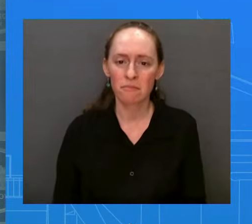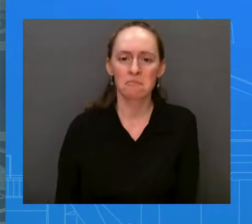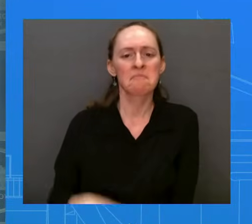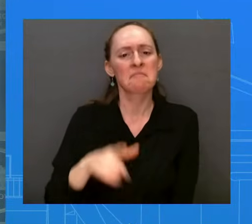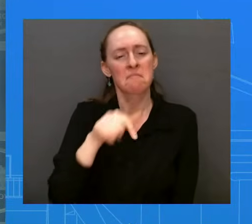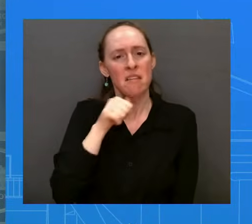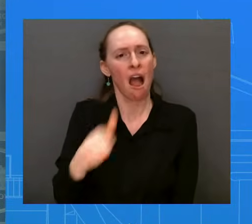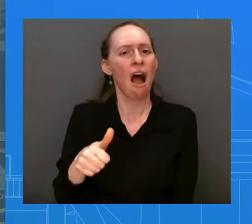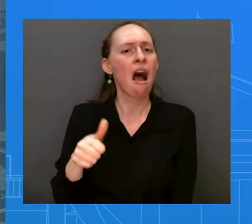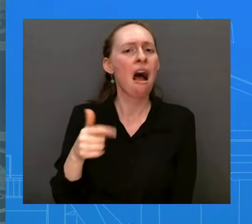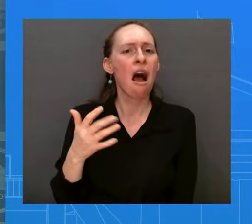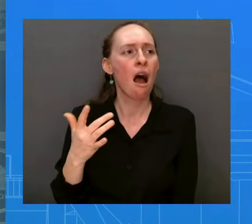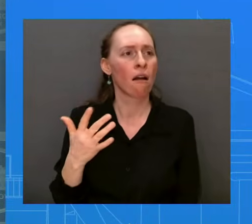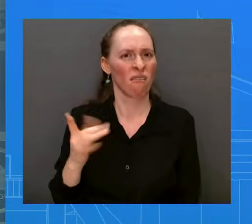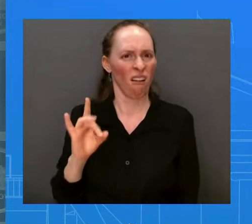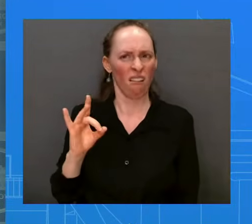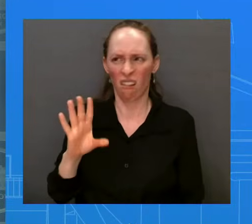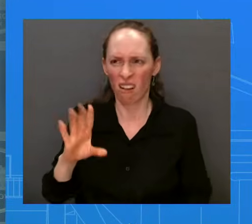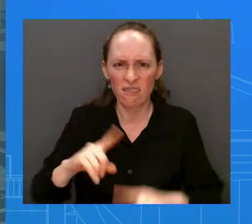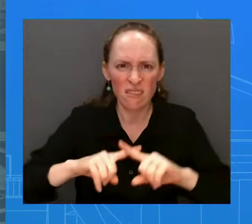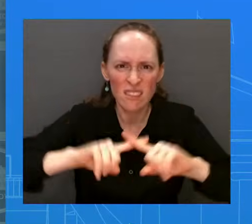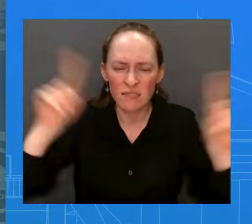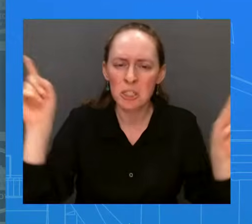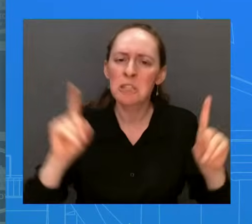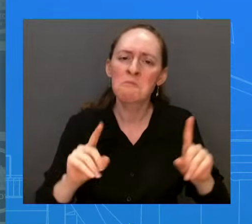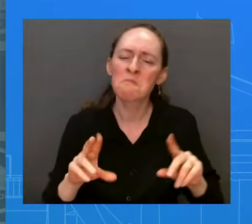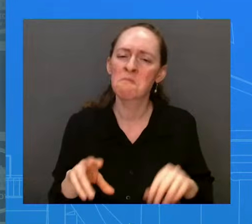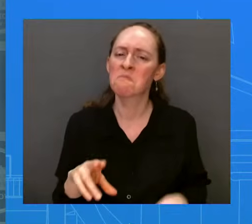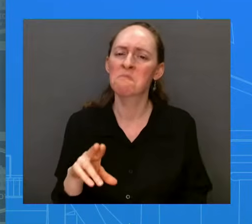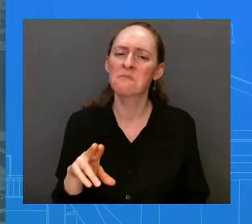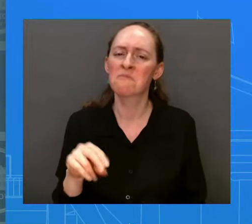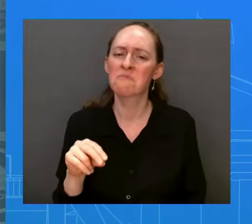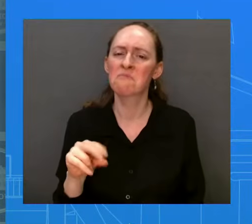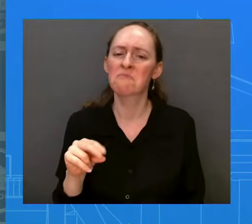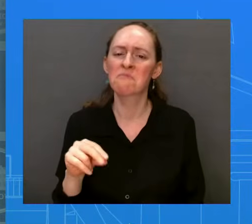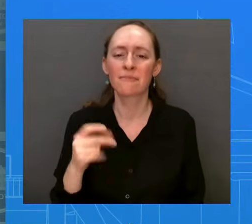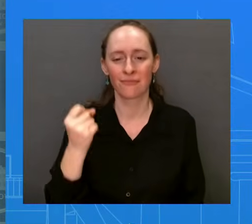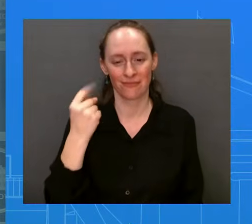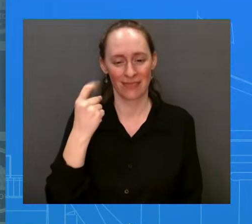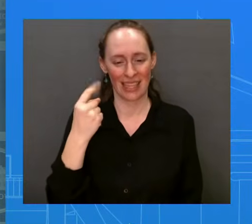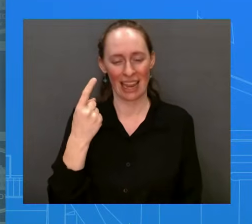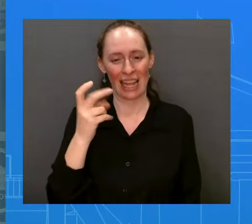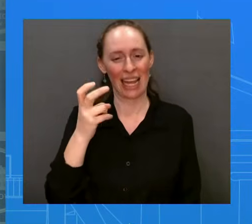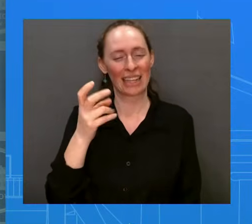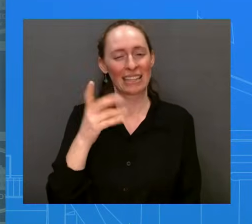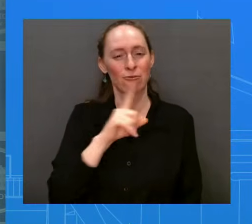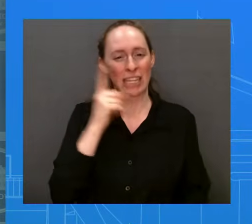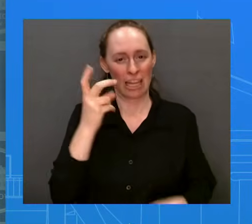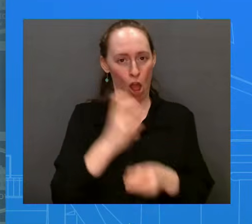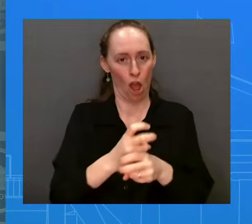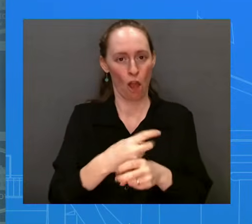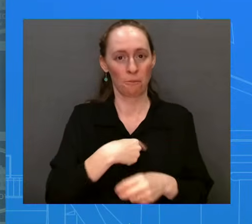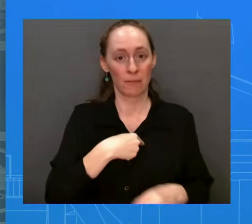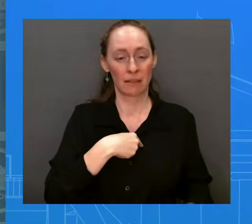exactly what you can expect going forward. One of the reasons that we think we're seeing more